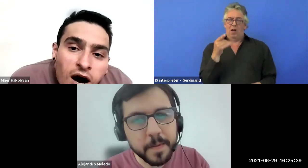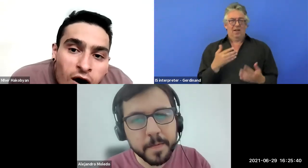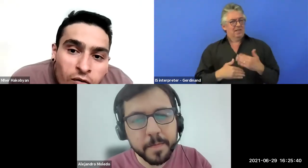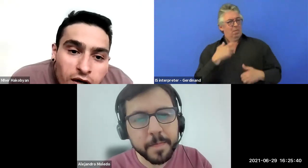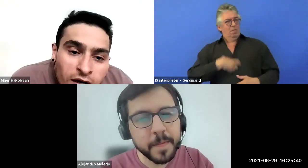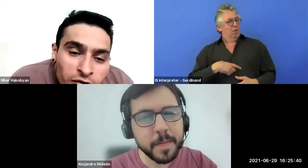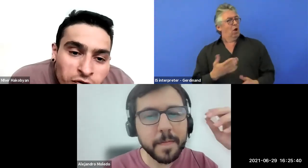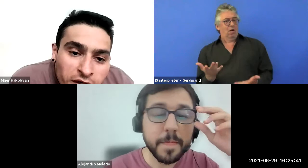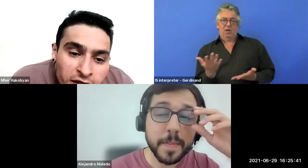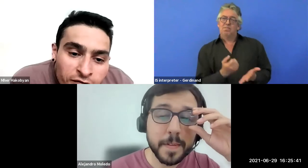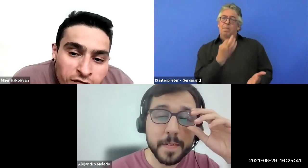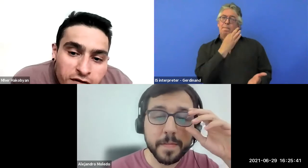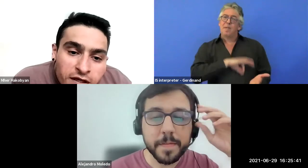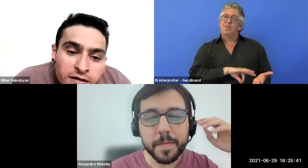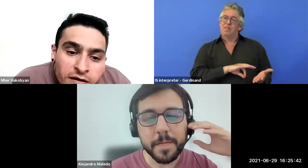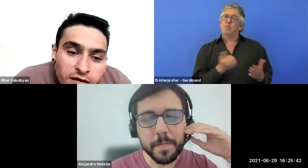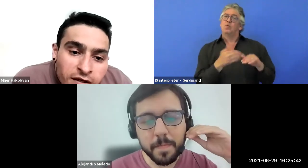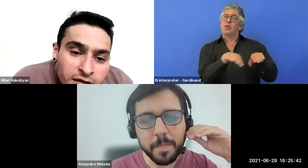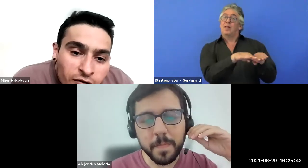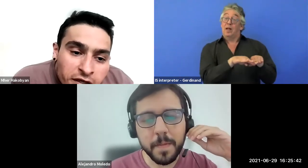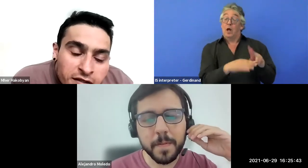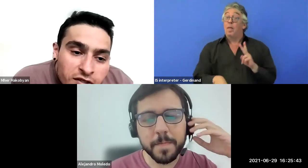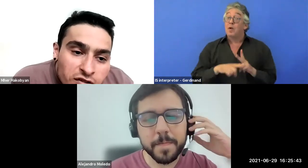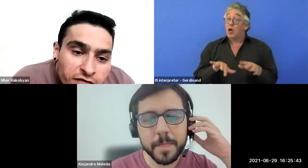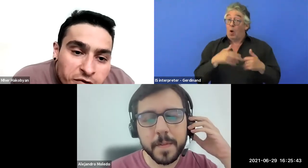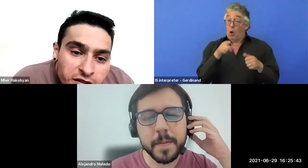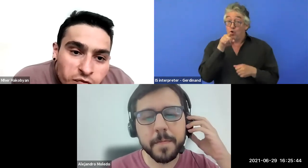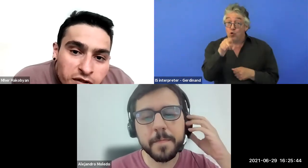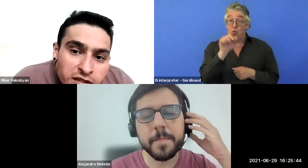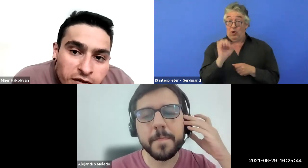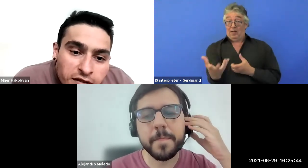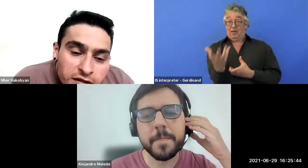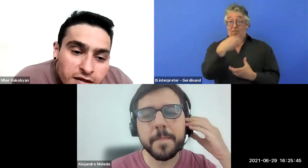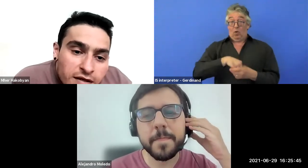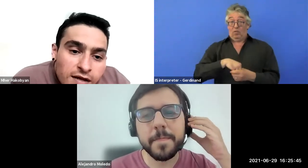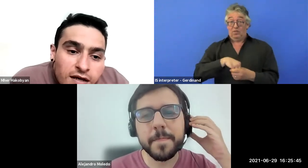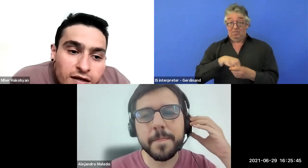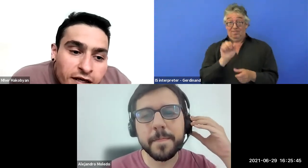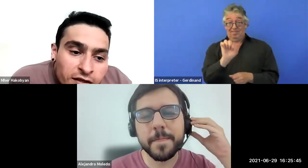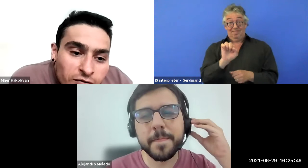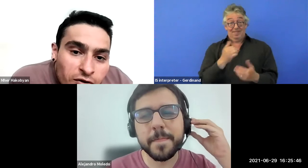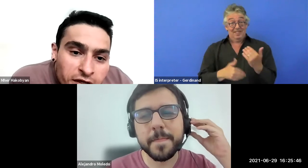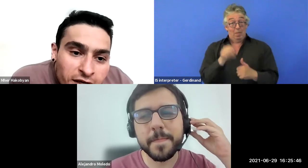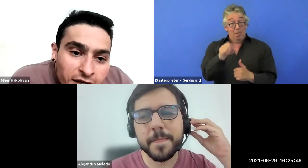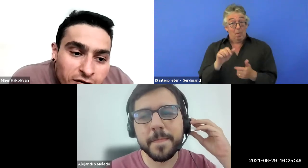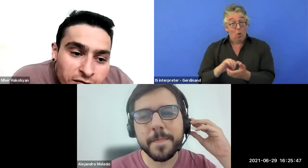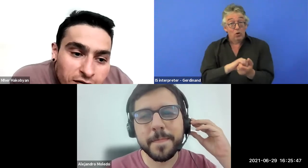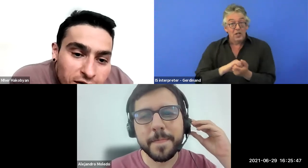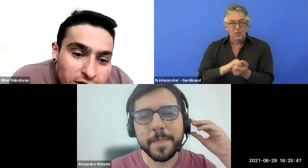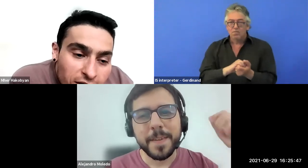and how organisations of persons with disabilities can get involved. Thank you. Go ahead, Alejandro.